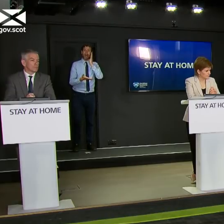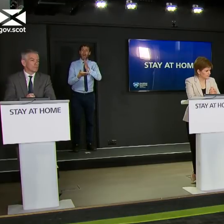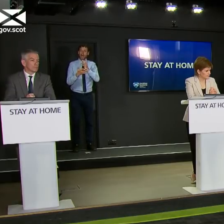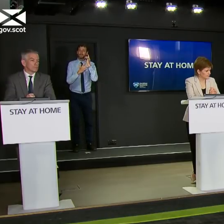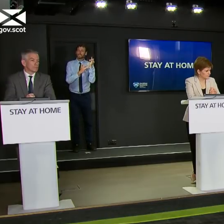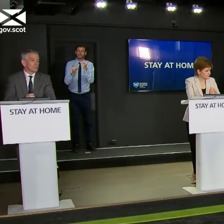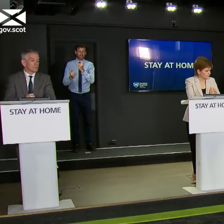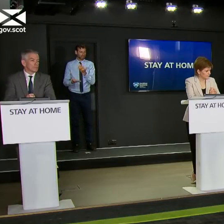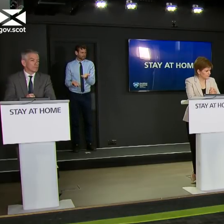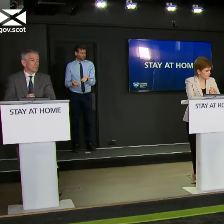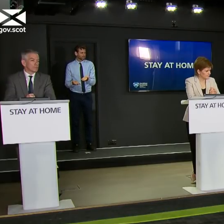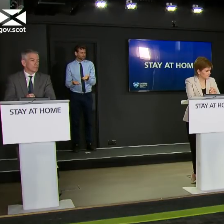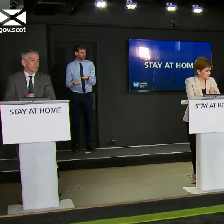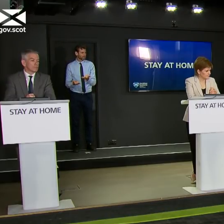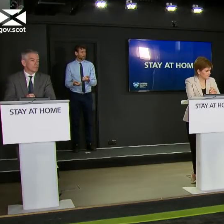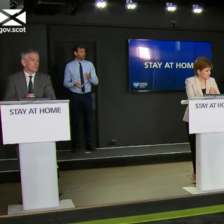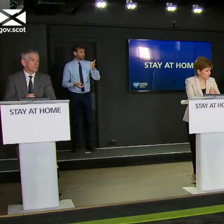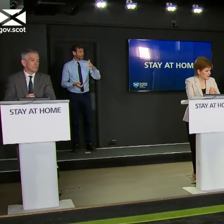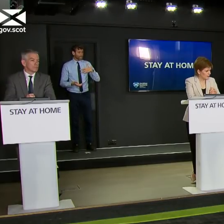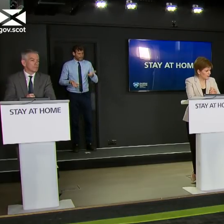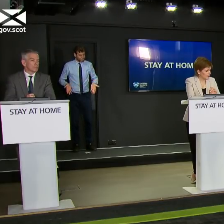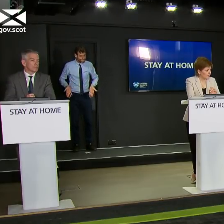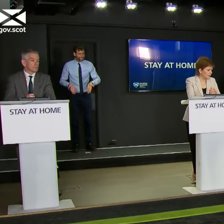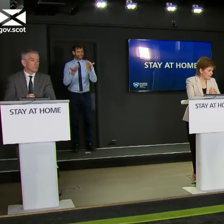have concern that there's not enough urgency in getting care home staff tested?